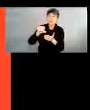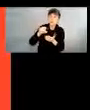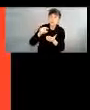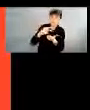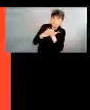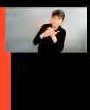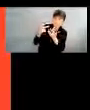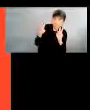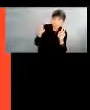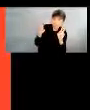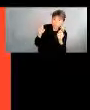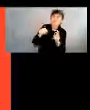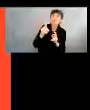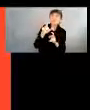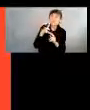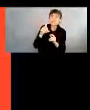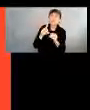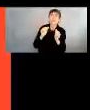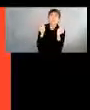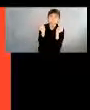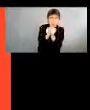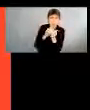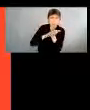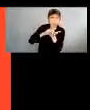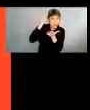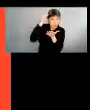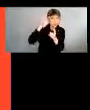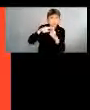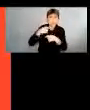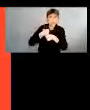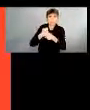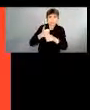Calgary Arts Development’s main purpose is to steward public dollars for public good